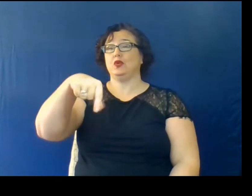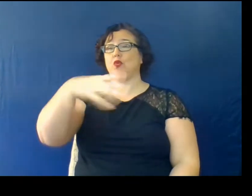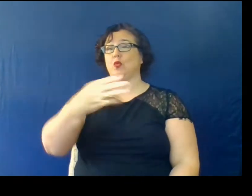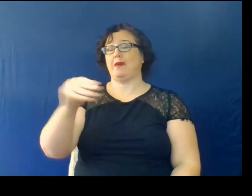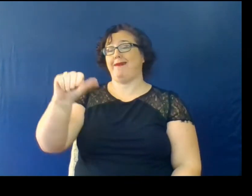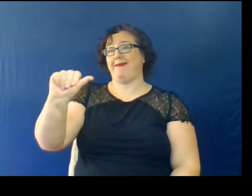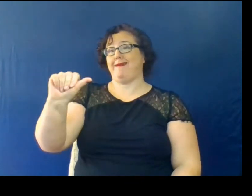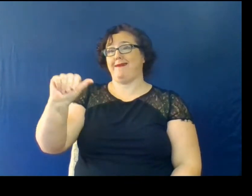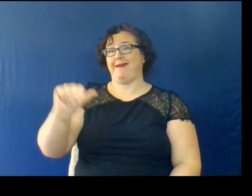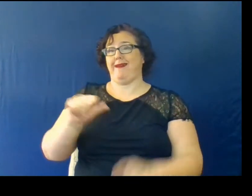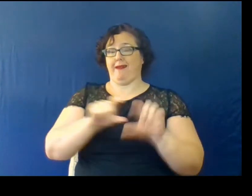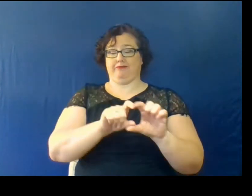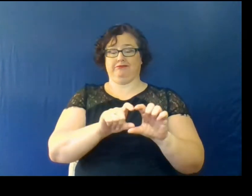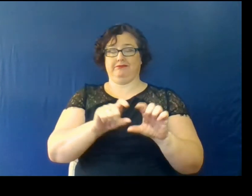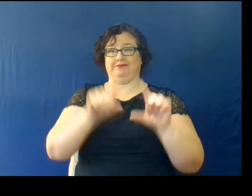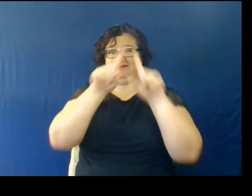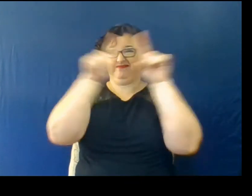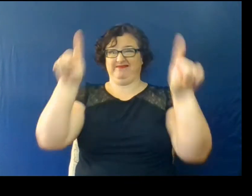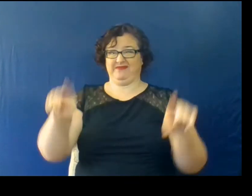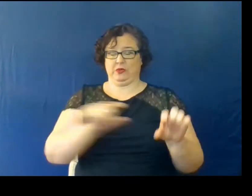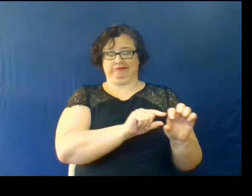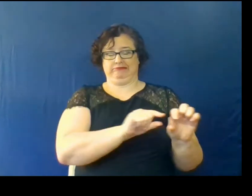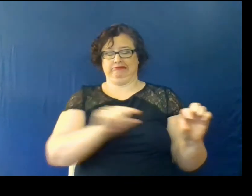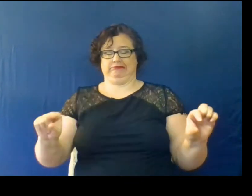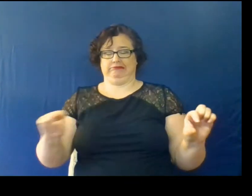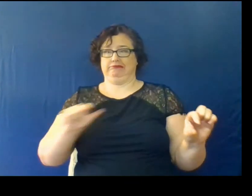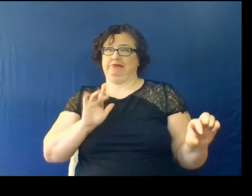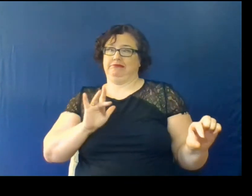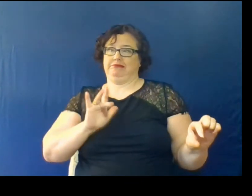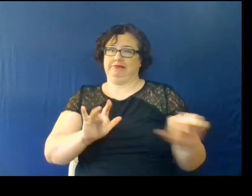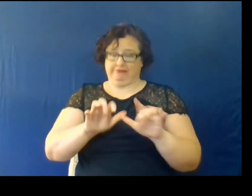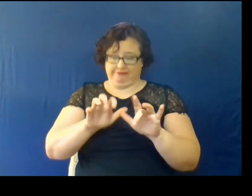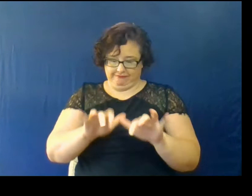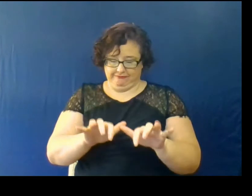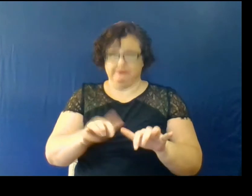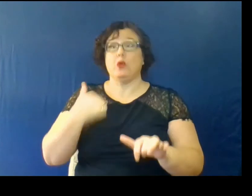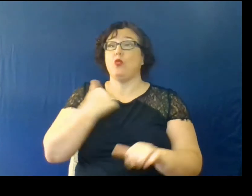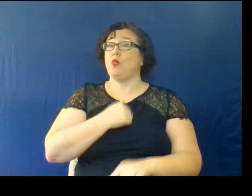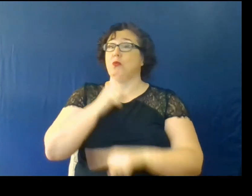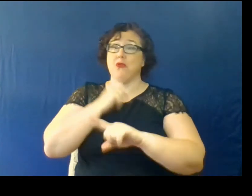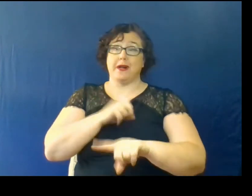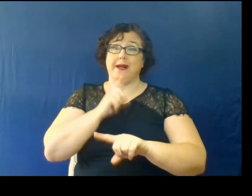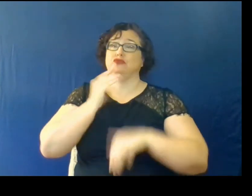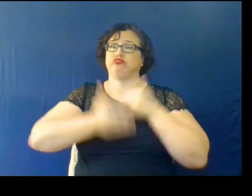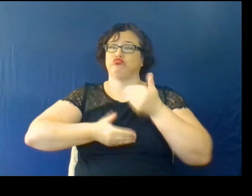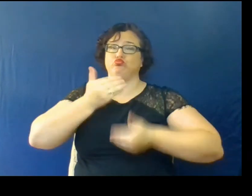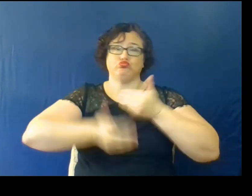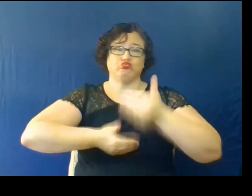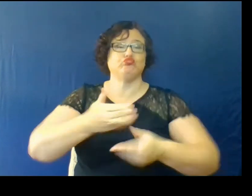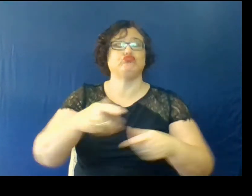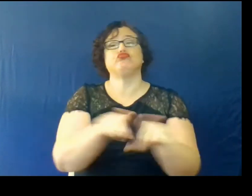your screen. We will take these questions as the talk happens. Plus we have five minutes